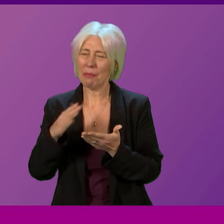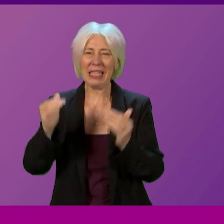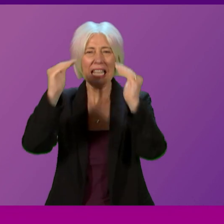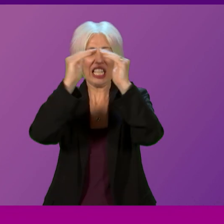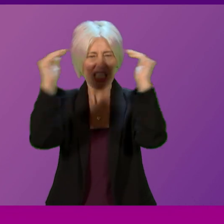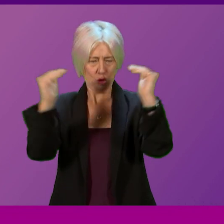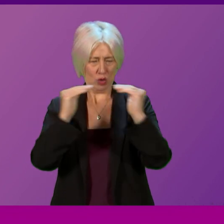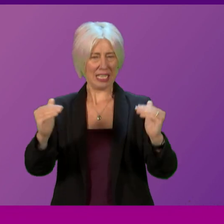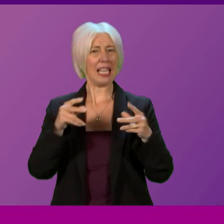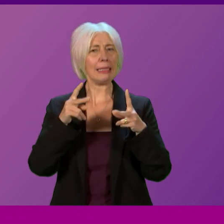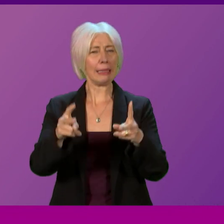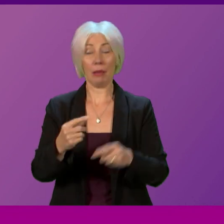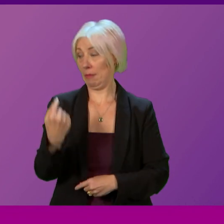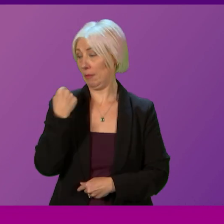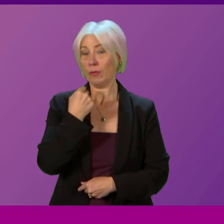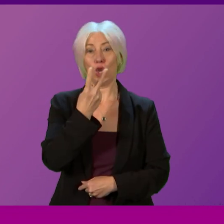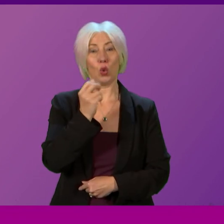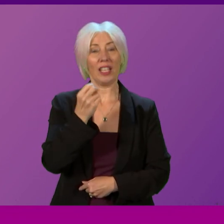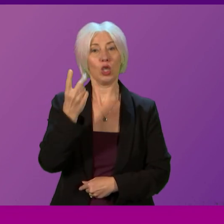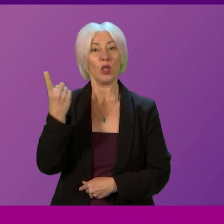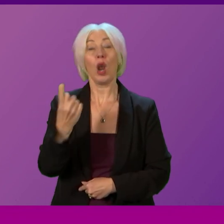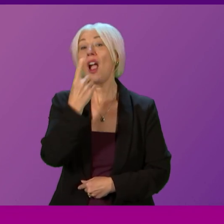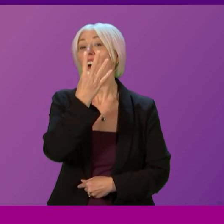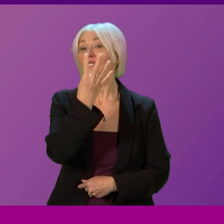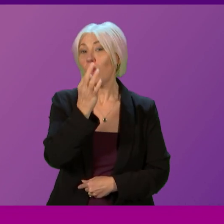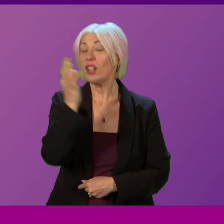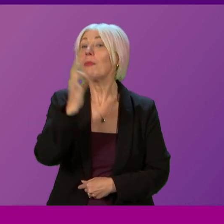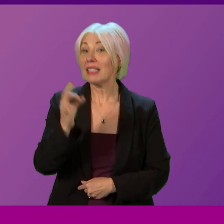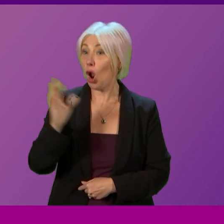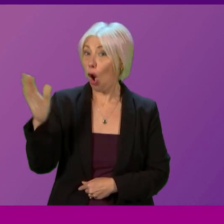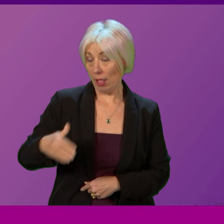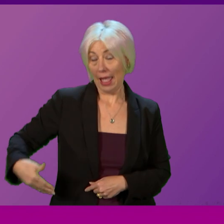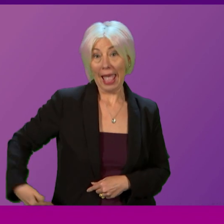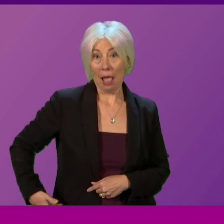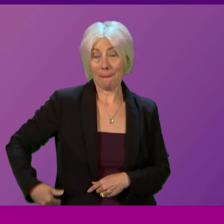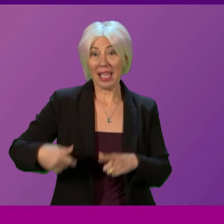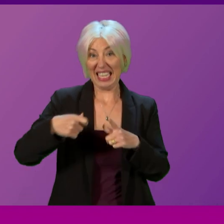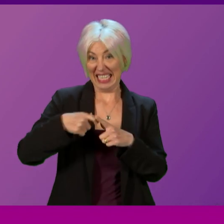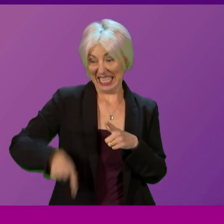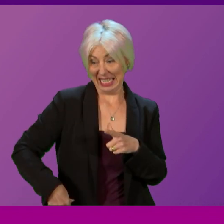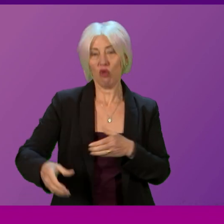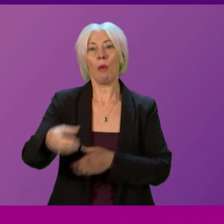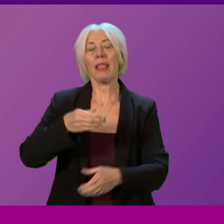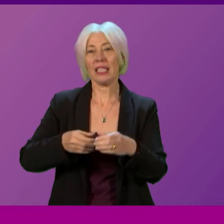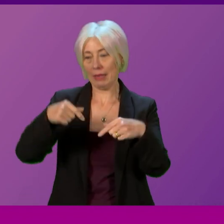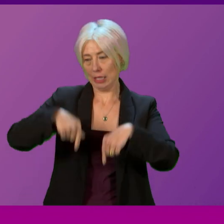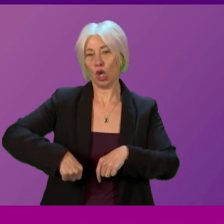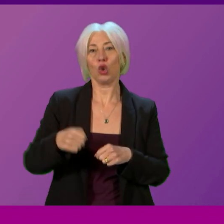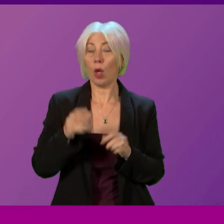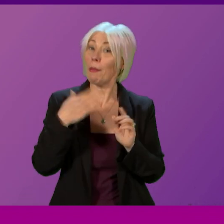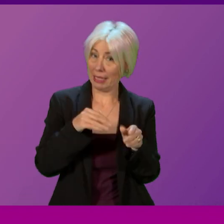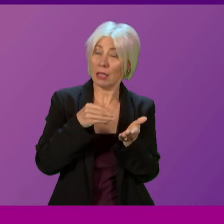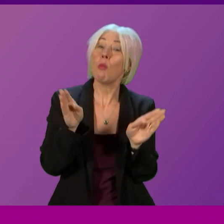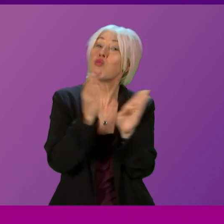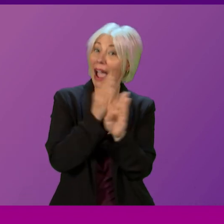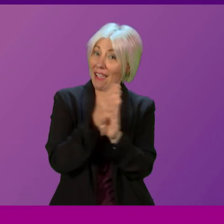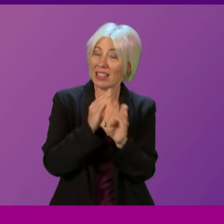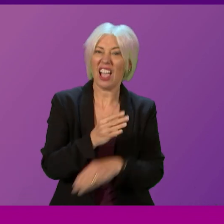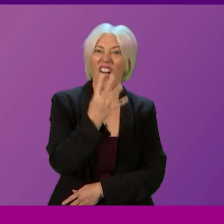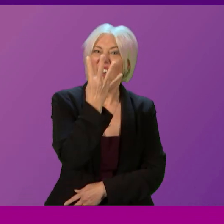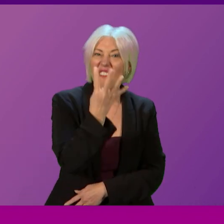In 2021, 40 per cent of all hip and knee replacements in Scotland were paid for privately.